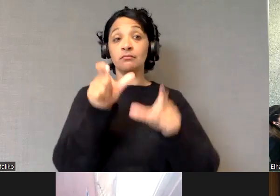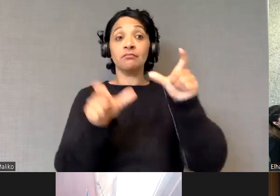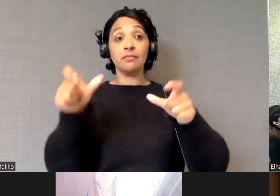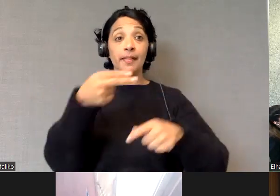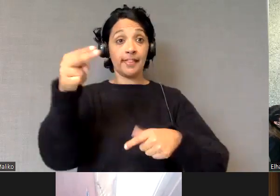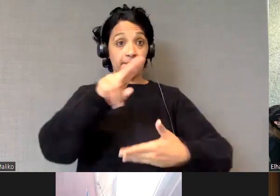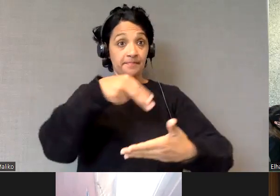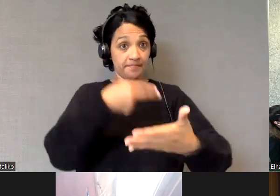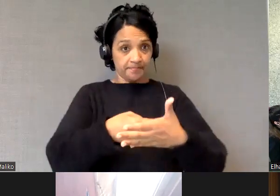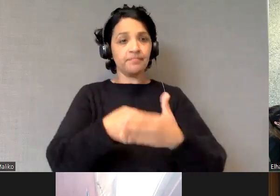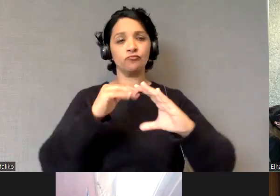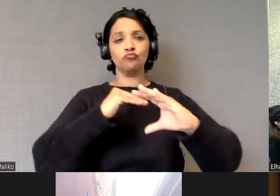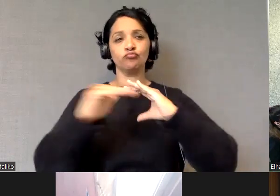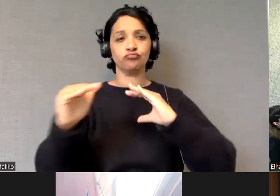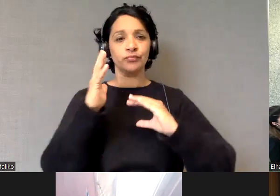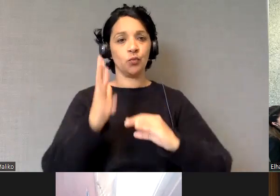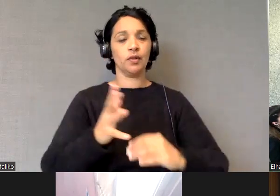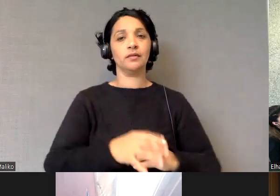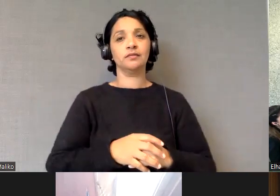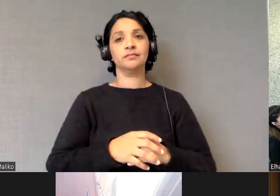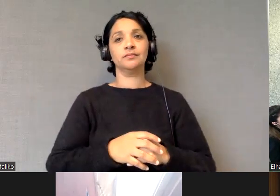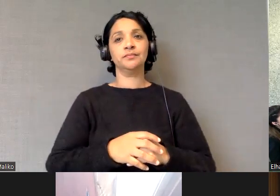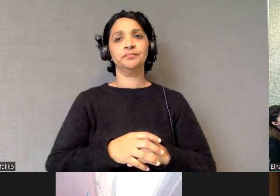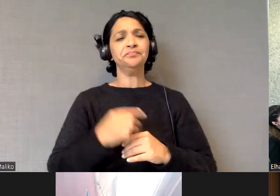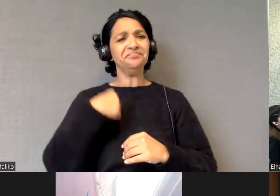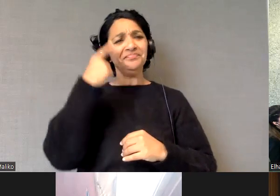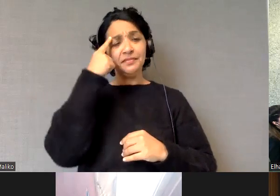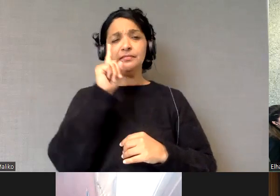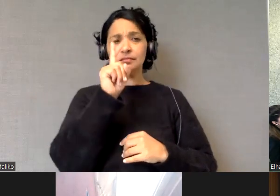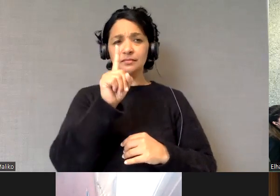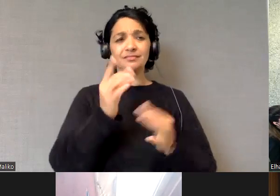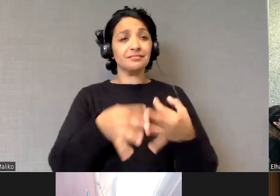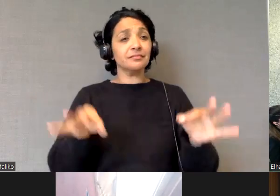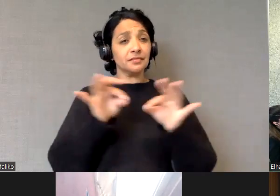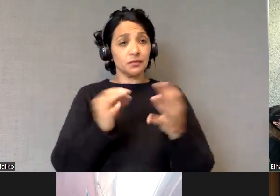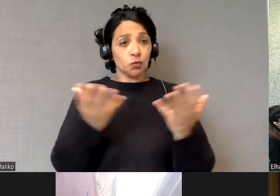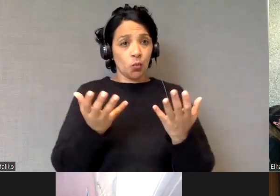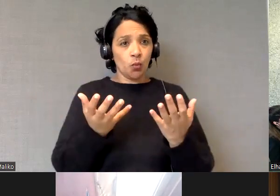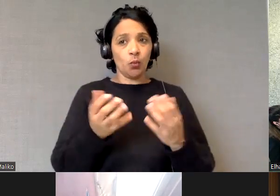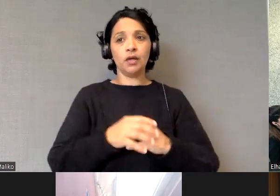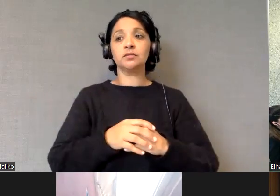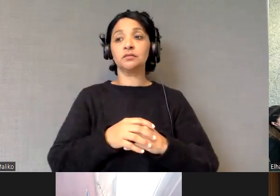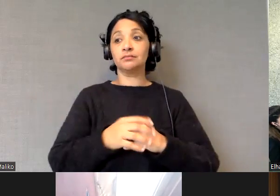I think documenting what's happening is the first and very important step towards breaking